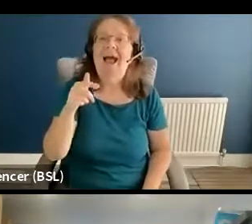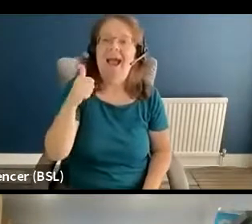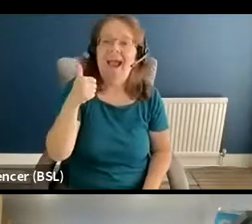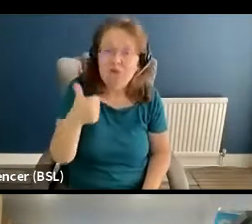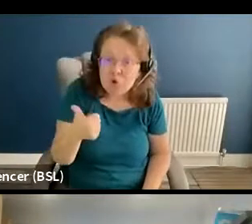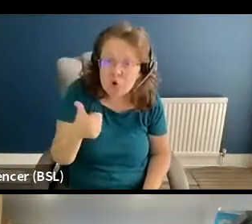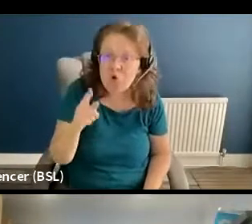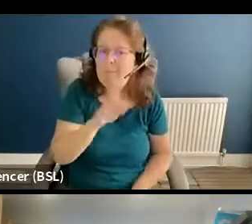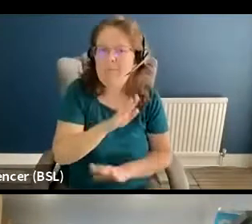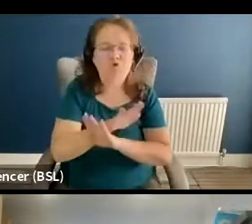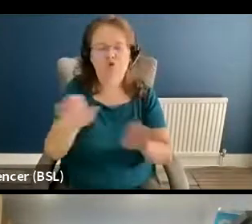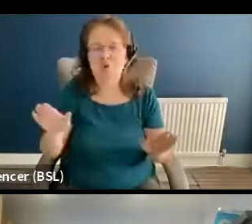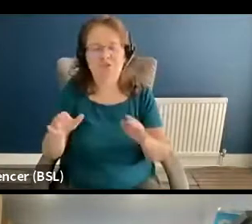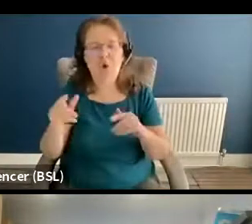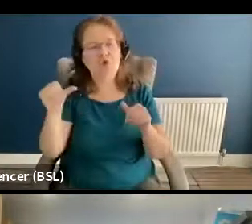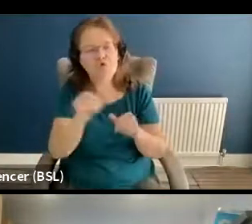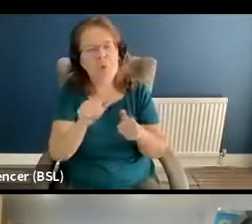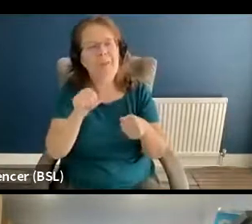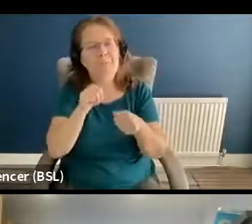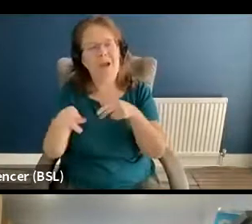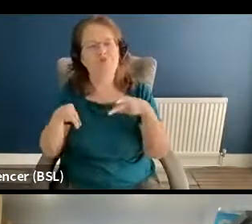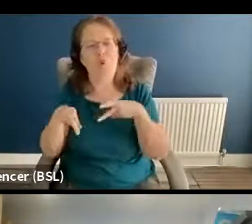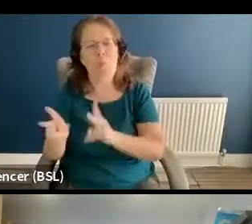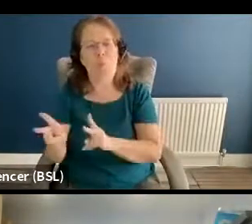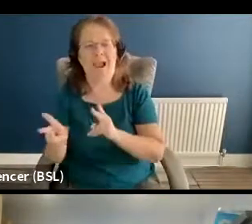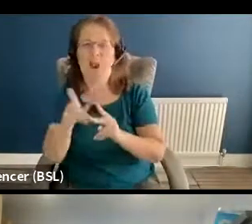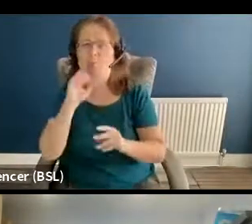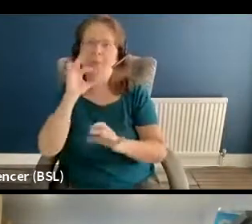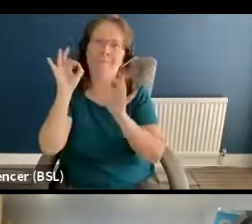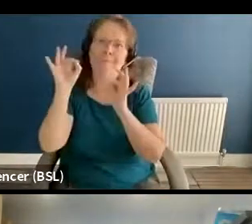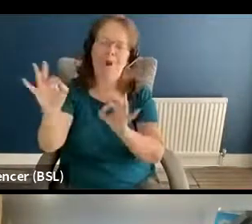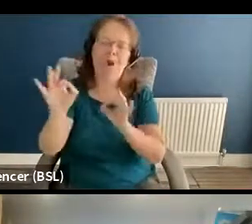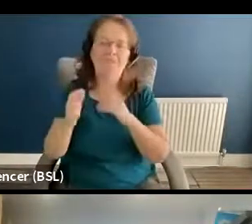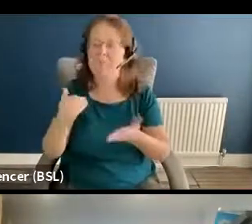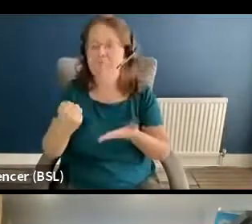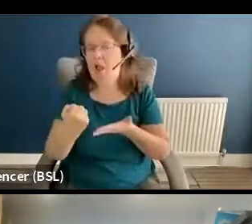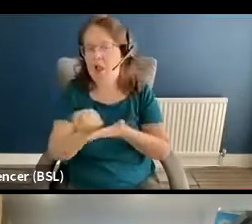if we could do it in a better way, that would be ideal. But unfortunately at the moment, it is,